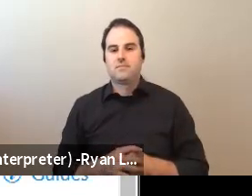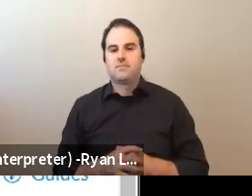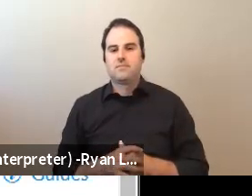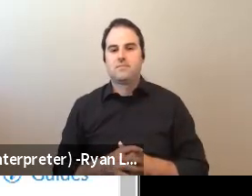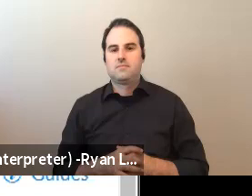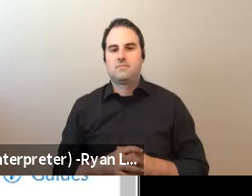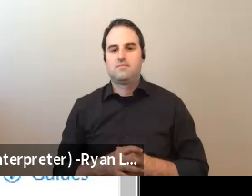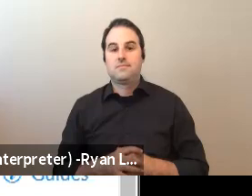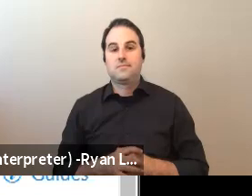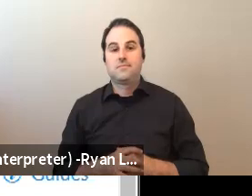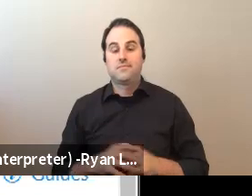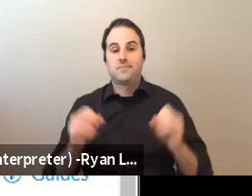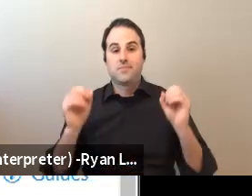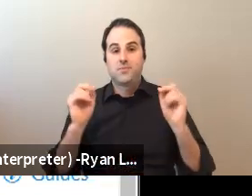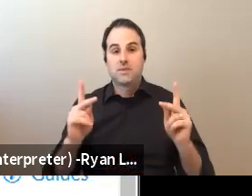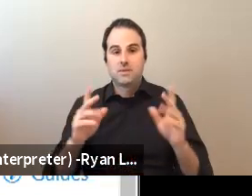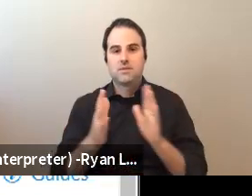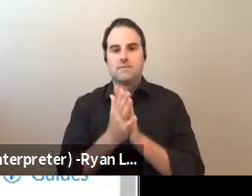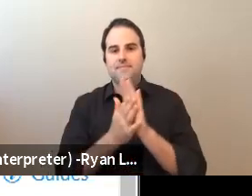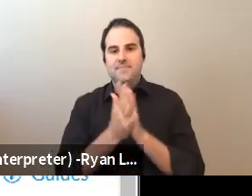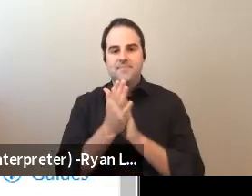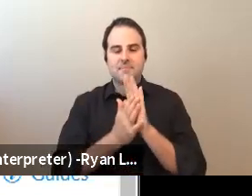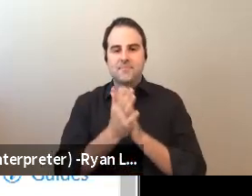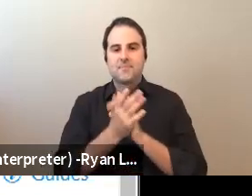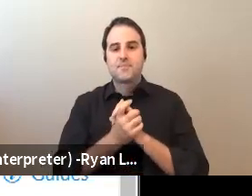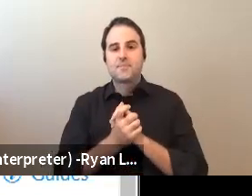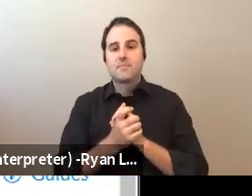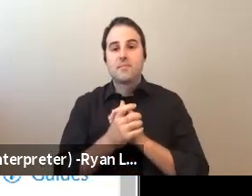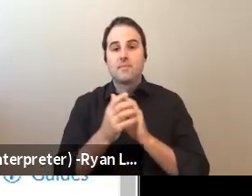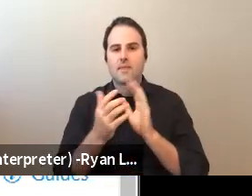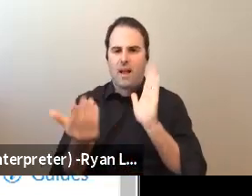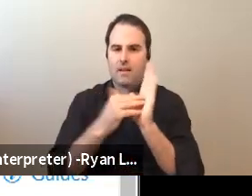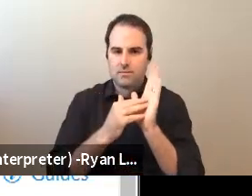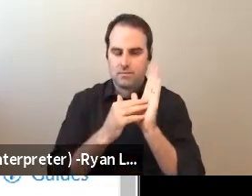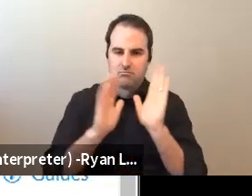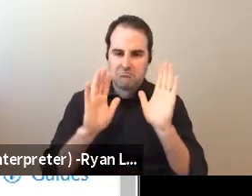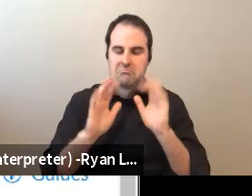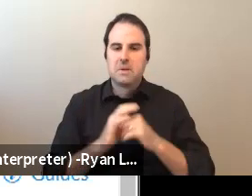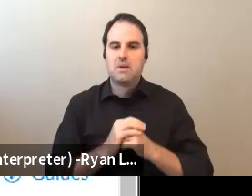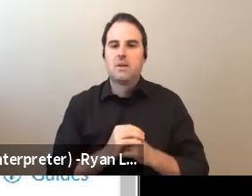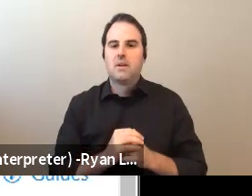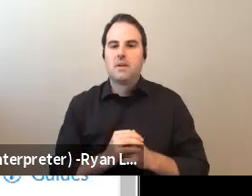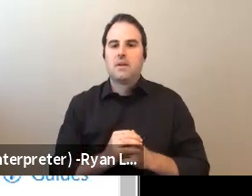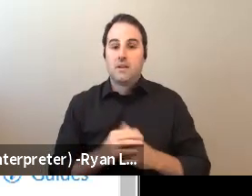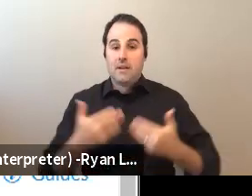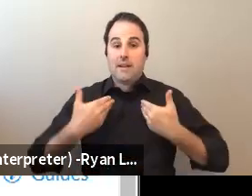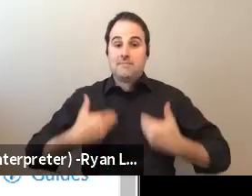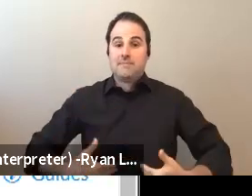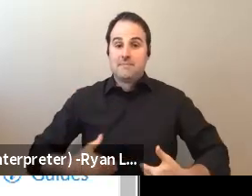Sally Potter: Okay, and then again you know I'm I am Sally Potter: The oh we are liaison for our campus.